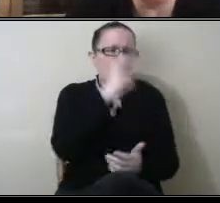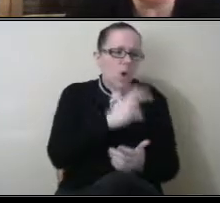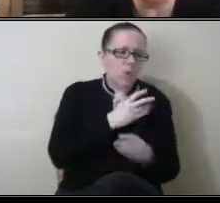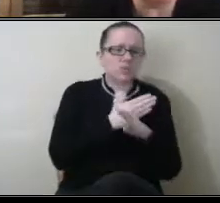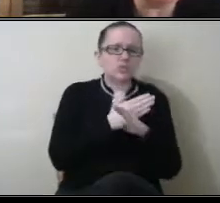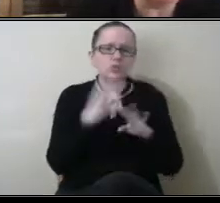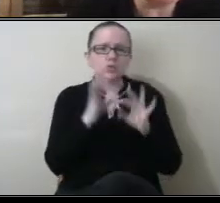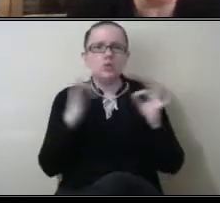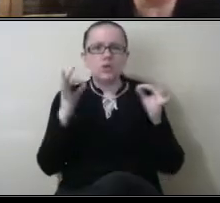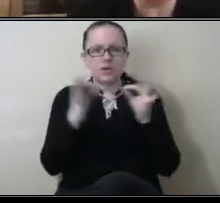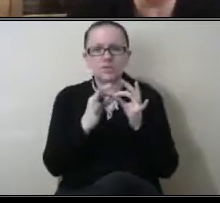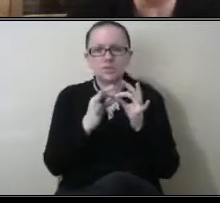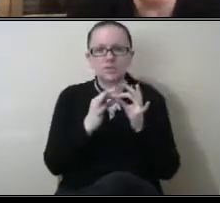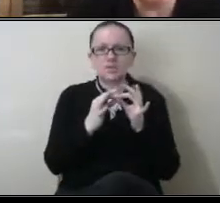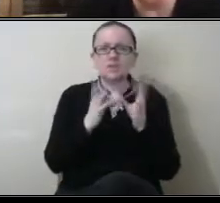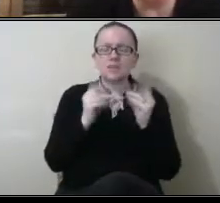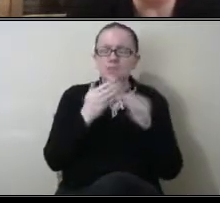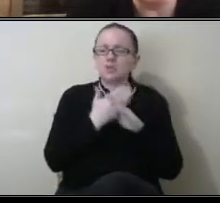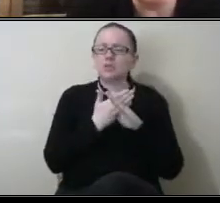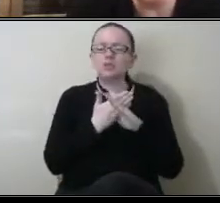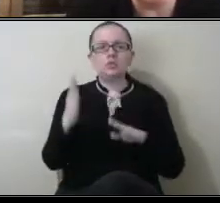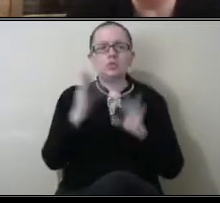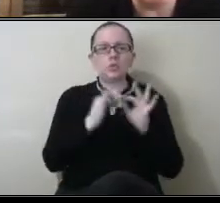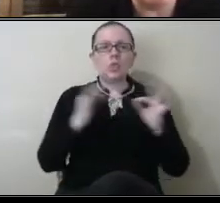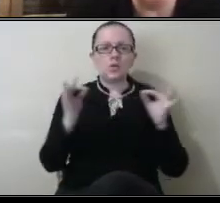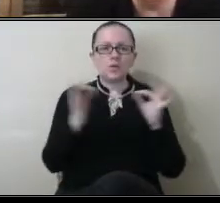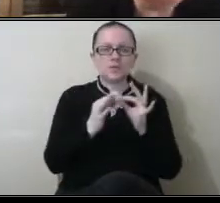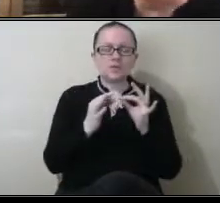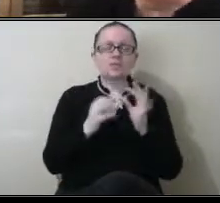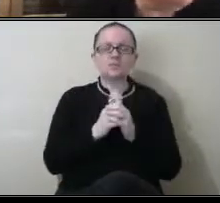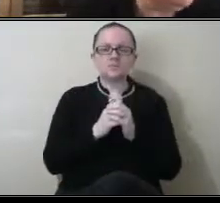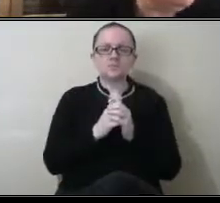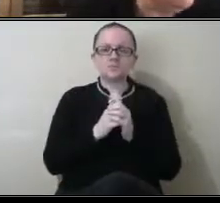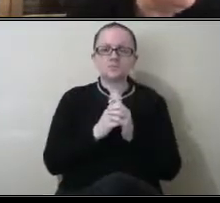and fresh organizations in the mix um as well as some uh who have been through the program